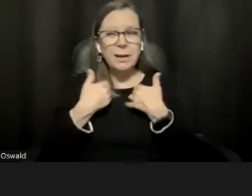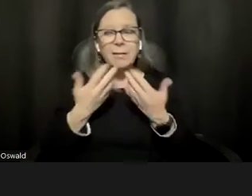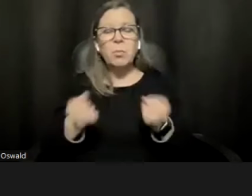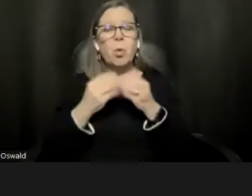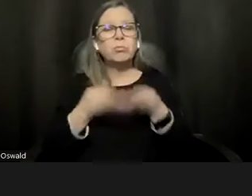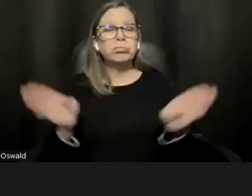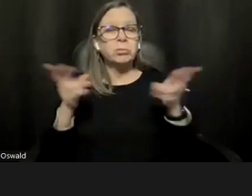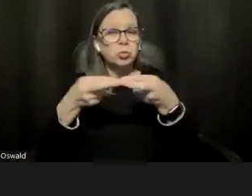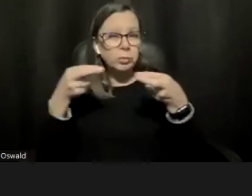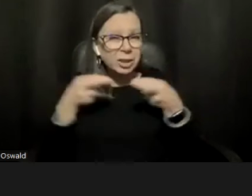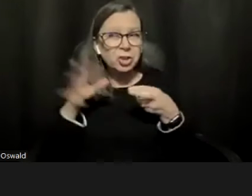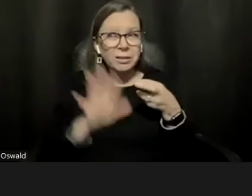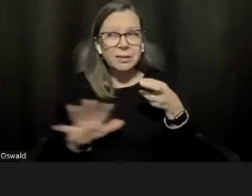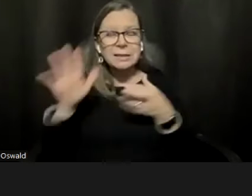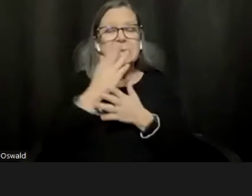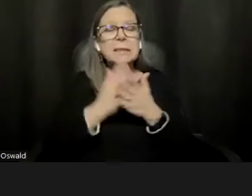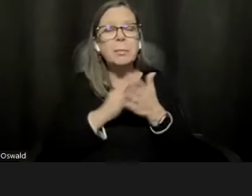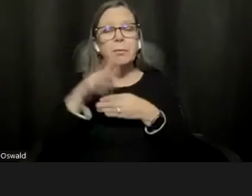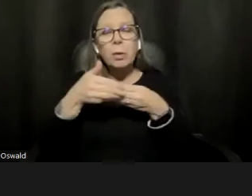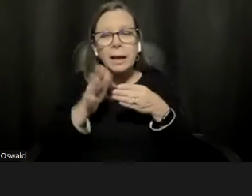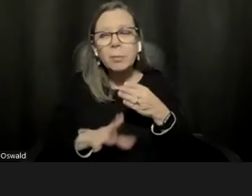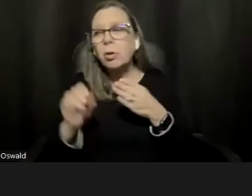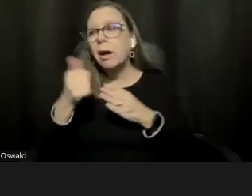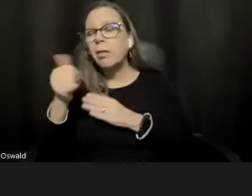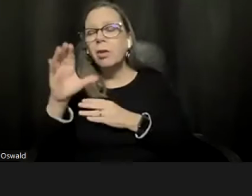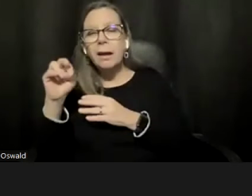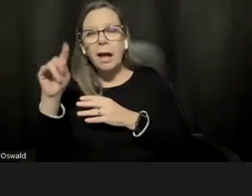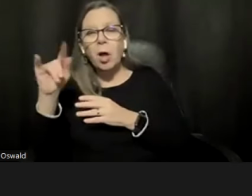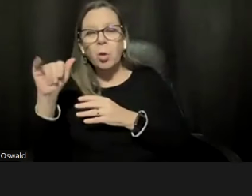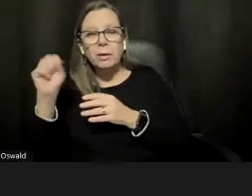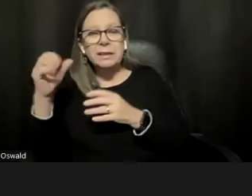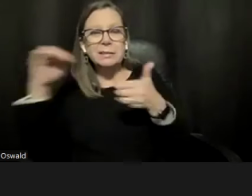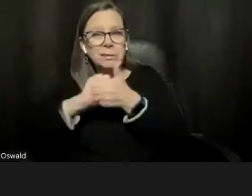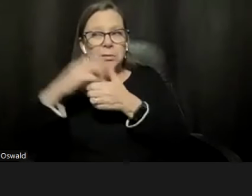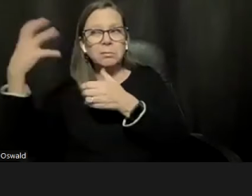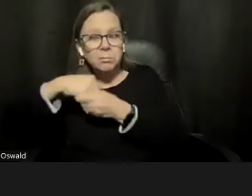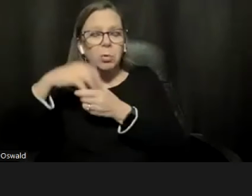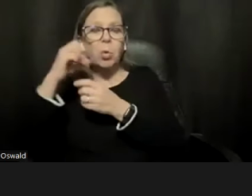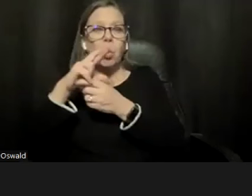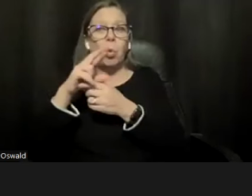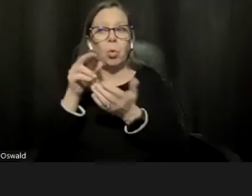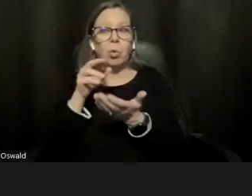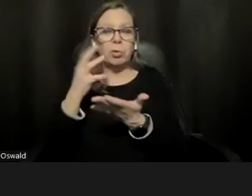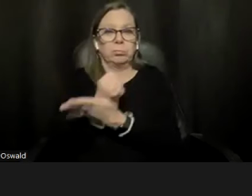some of your surrounding counties and neighbors participate more or use it when they have an incident?